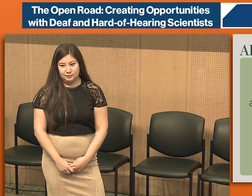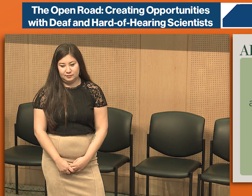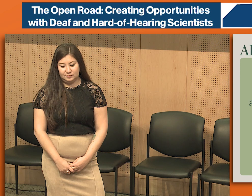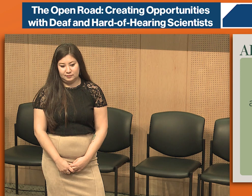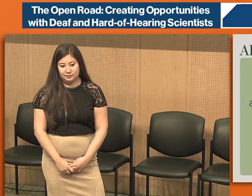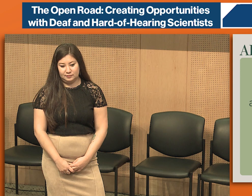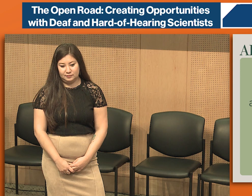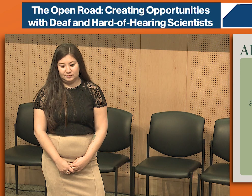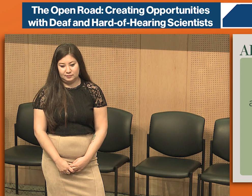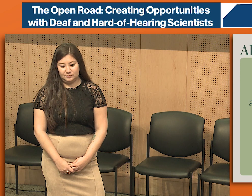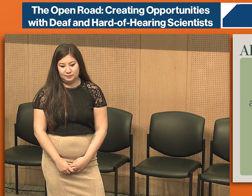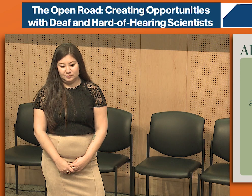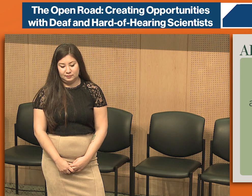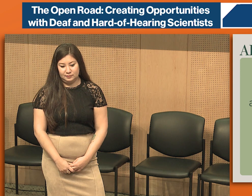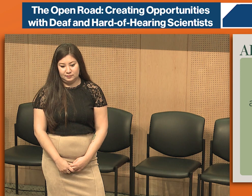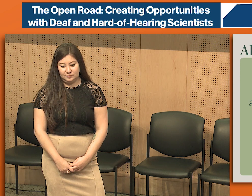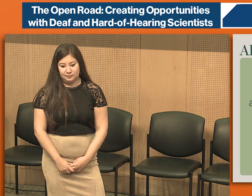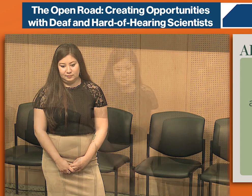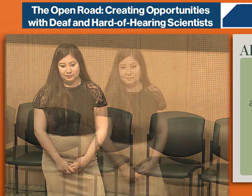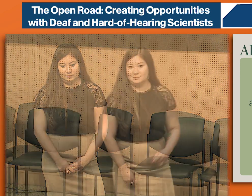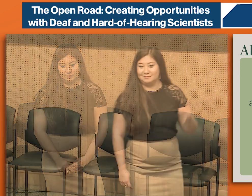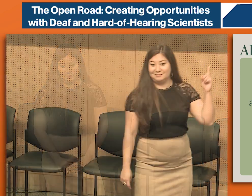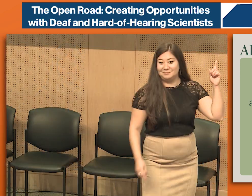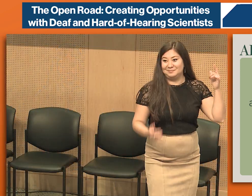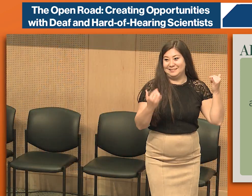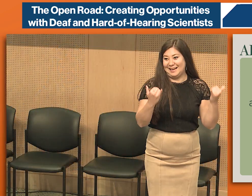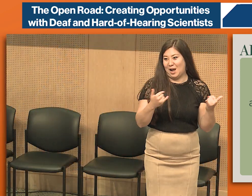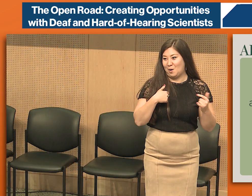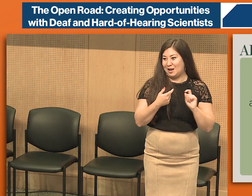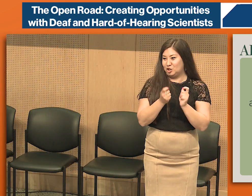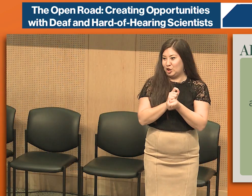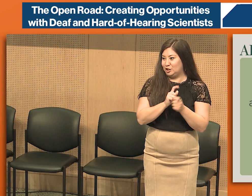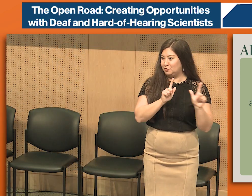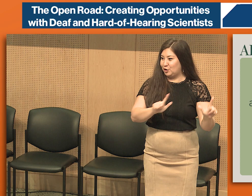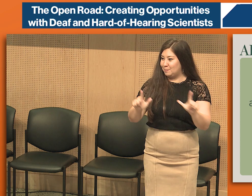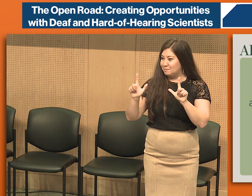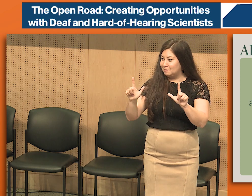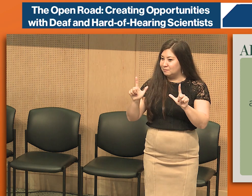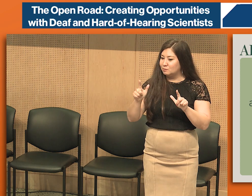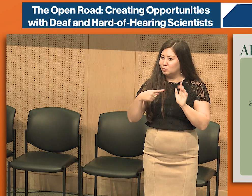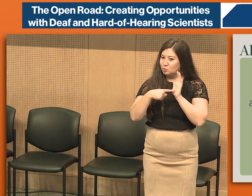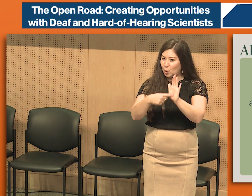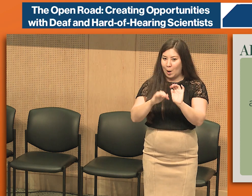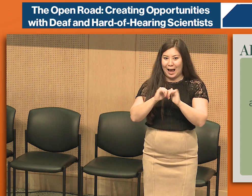in the end with new potential." So, I changed the way I'm framing this.